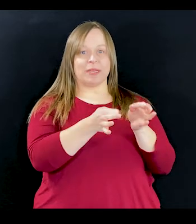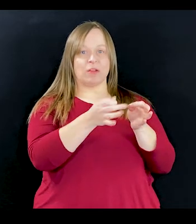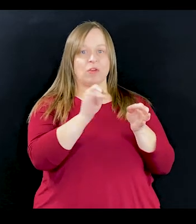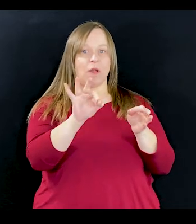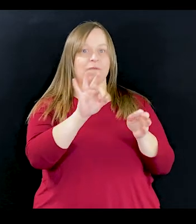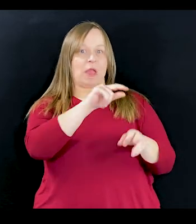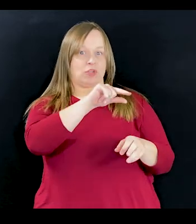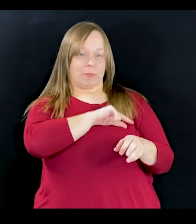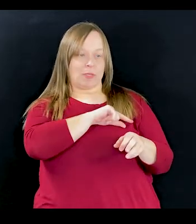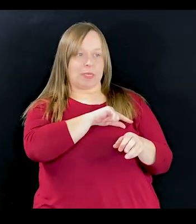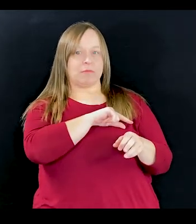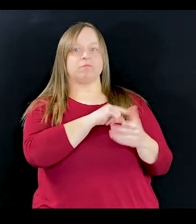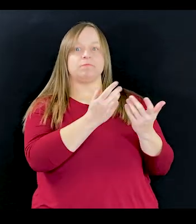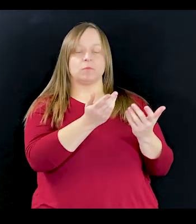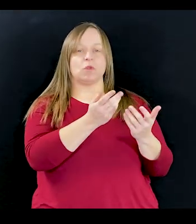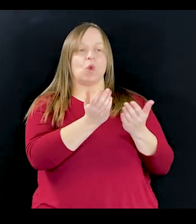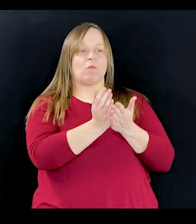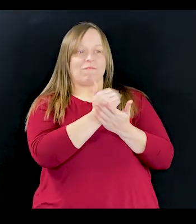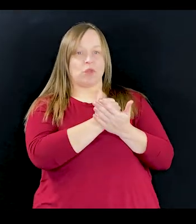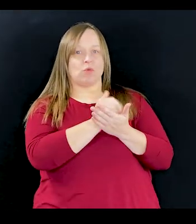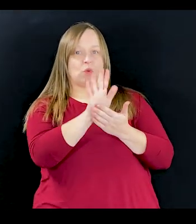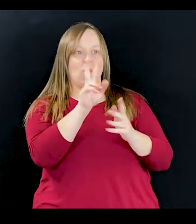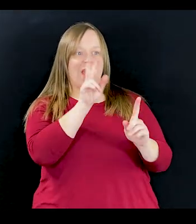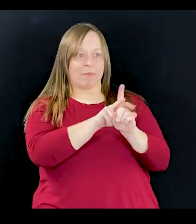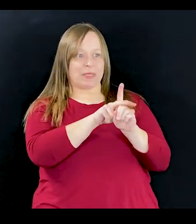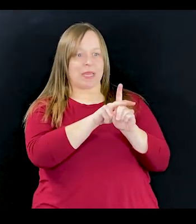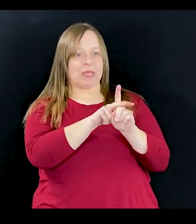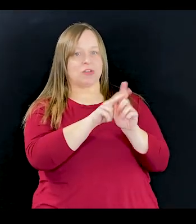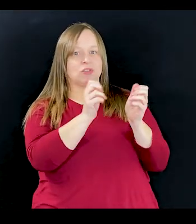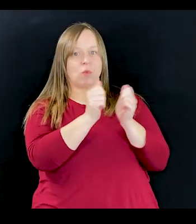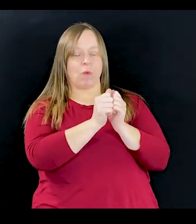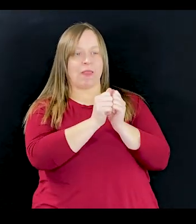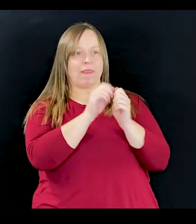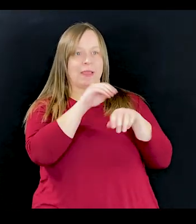termination of eligibility, so basically reviewing your application with a